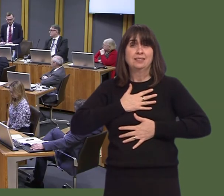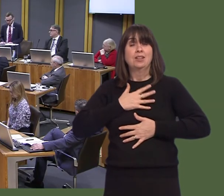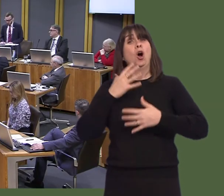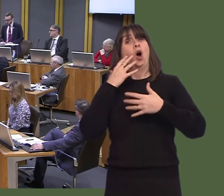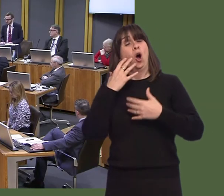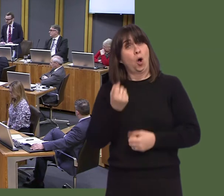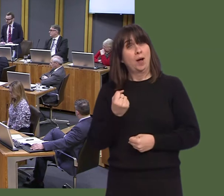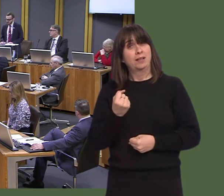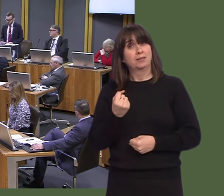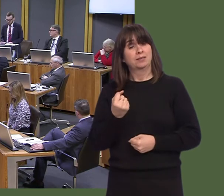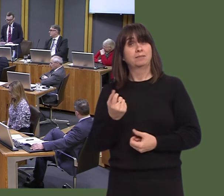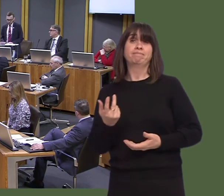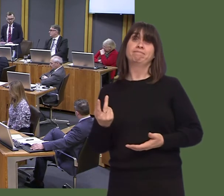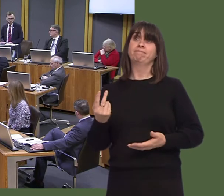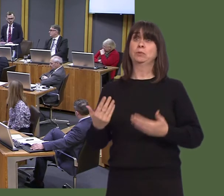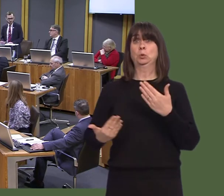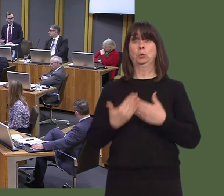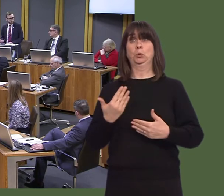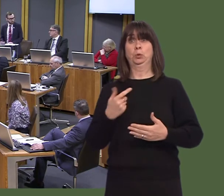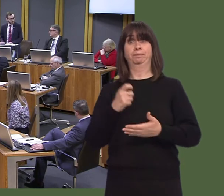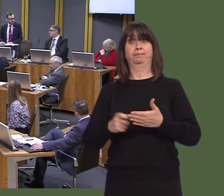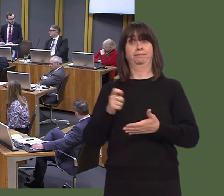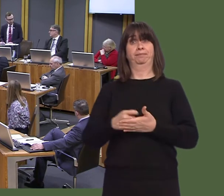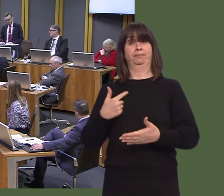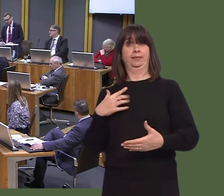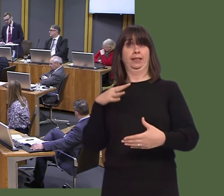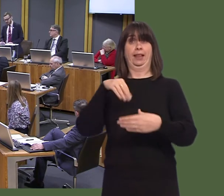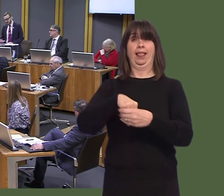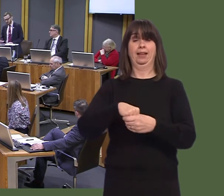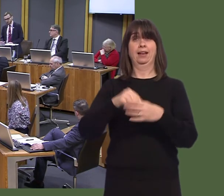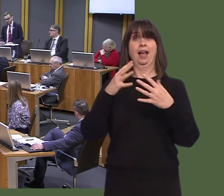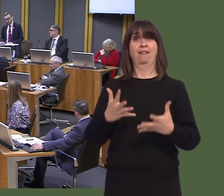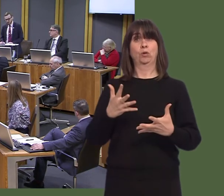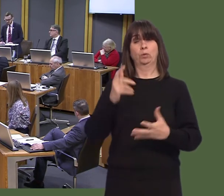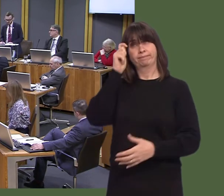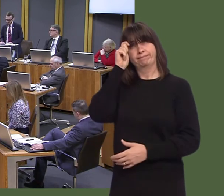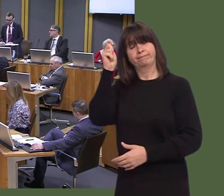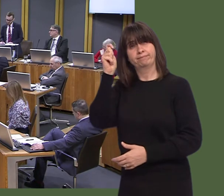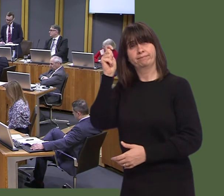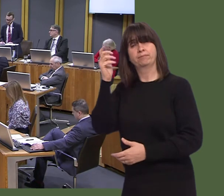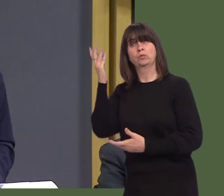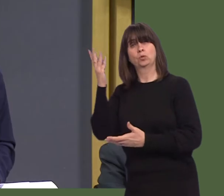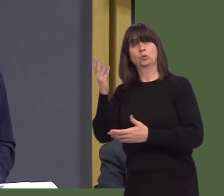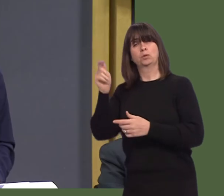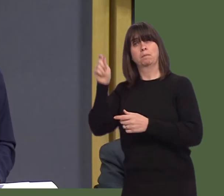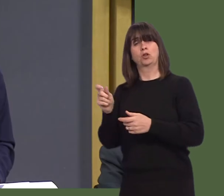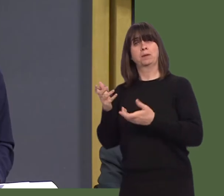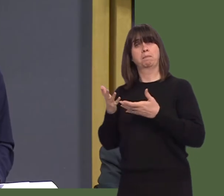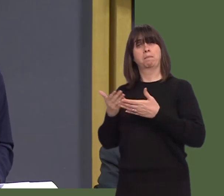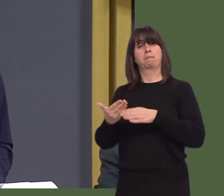It needs a low-tax, business-friendly economy to encourage businesses to invest in the region. The world's most successful small computing platformó Y Llywydd / The Llywydd: Can you come to a